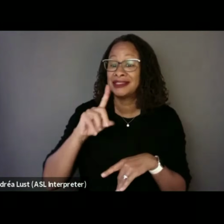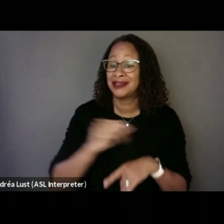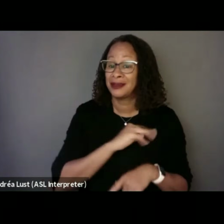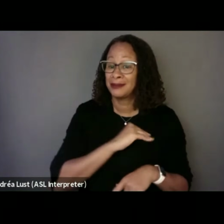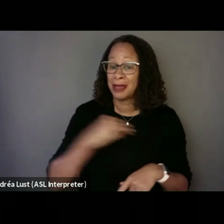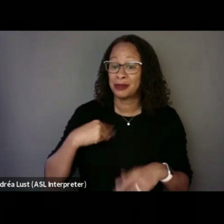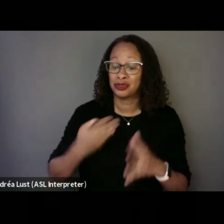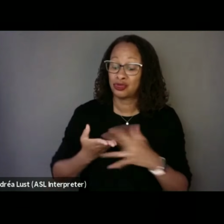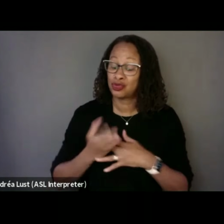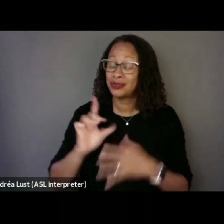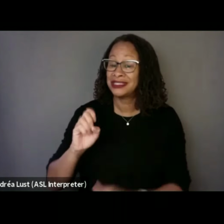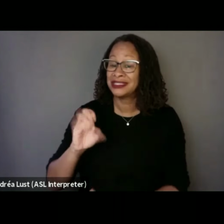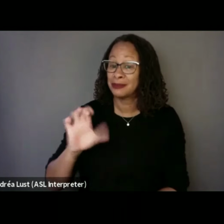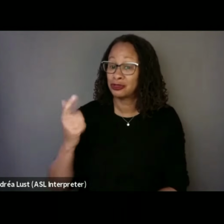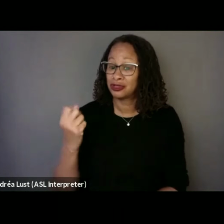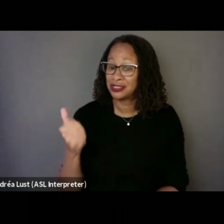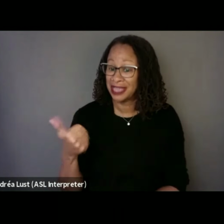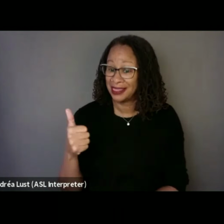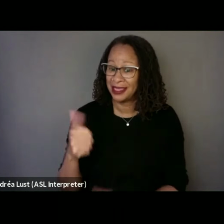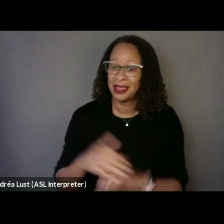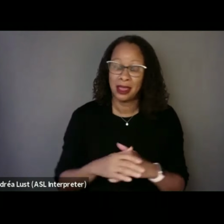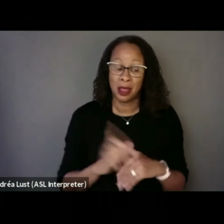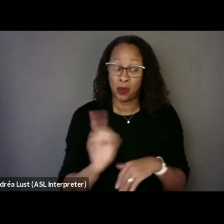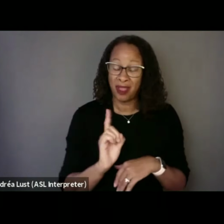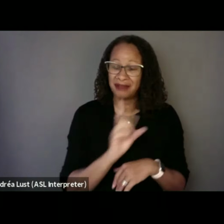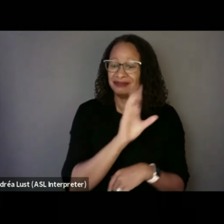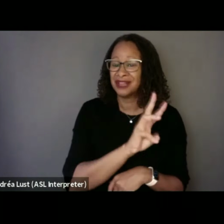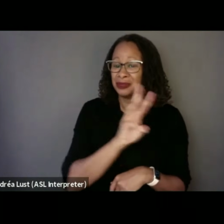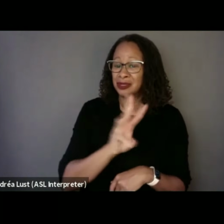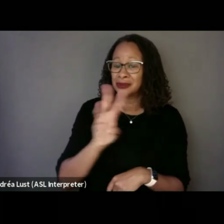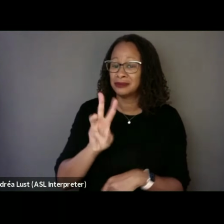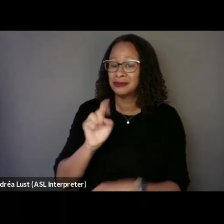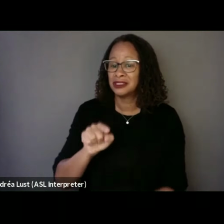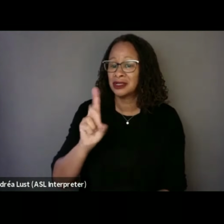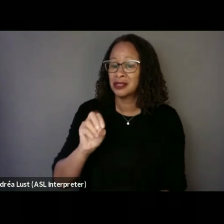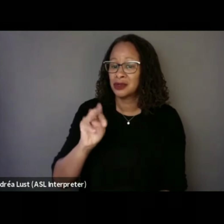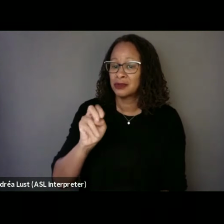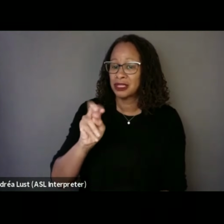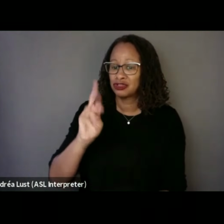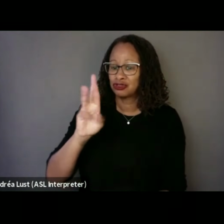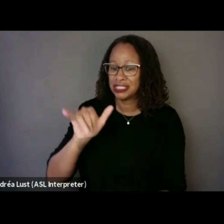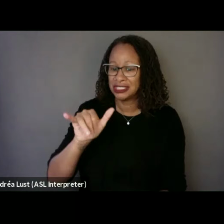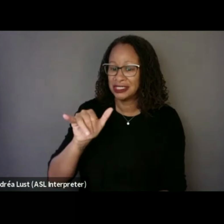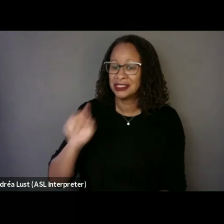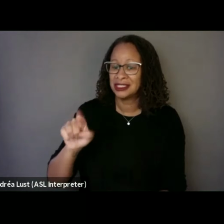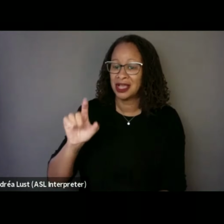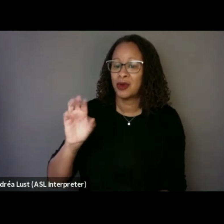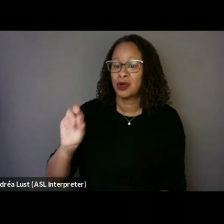Check out our lineup on our website at www.documentary.org/screening series.